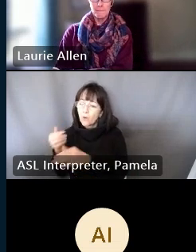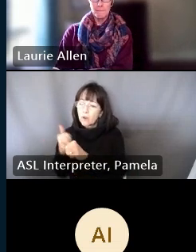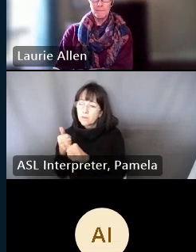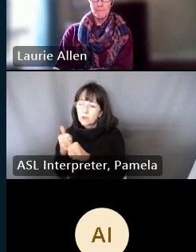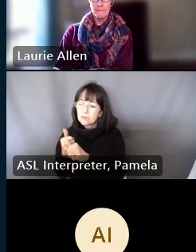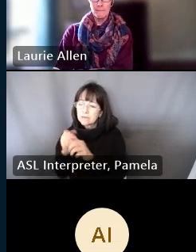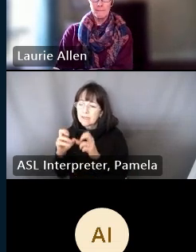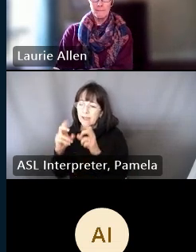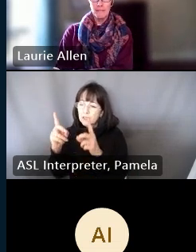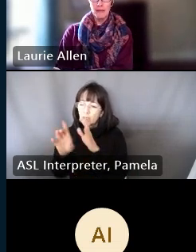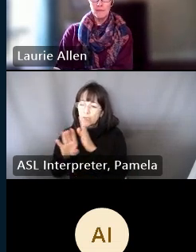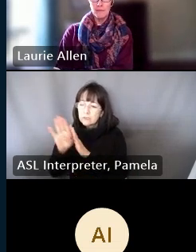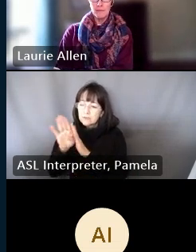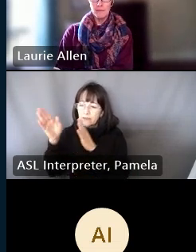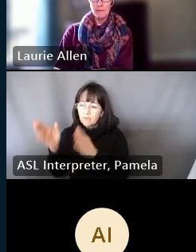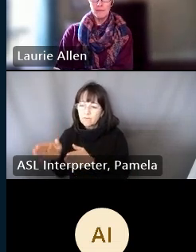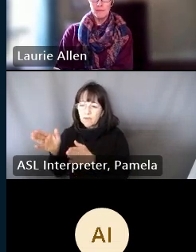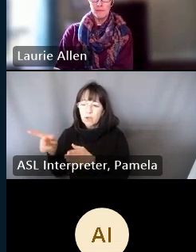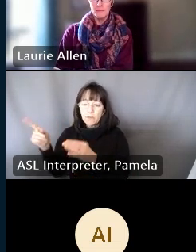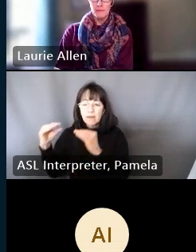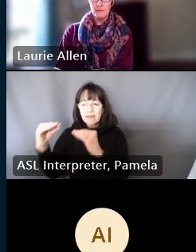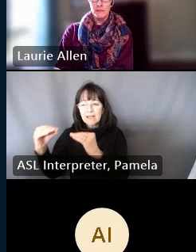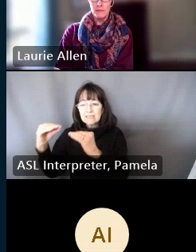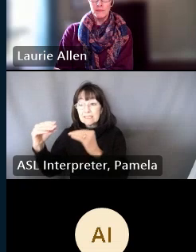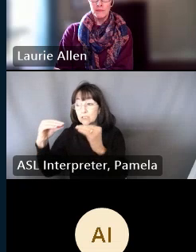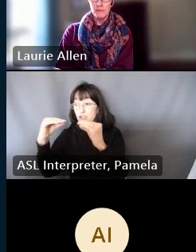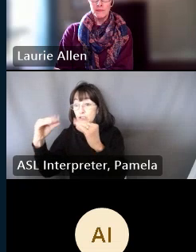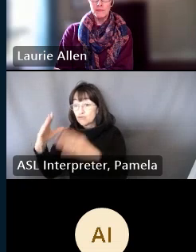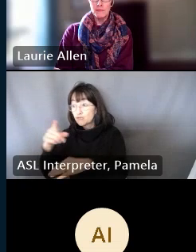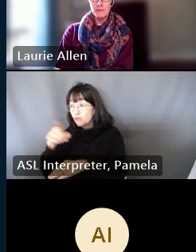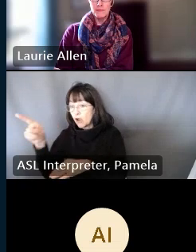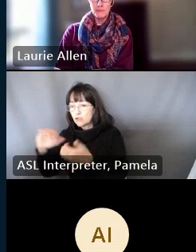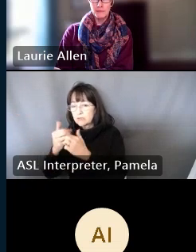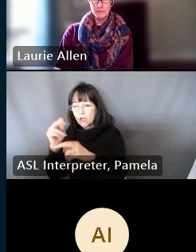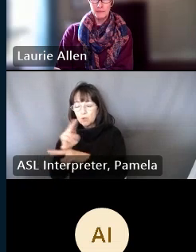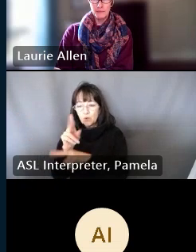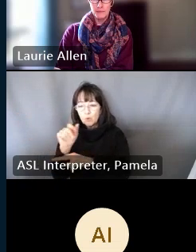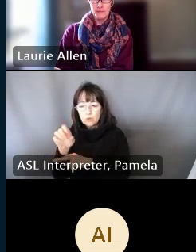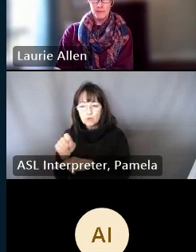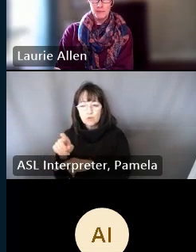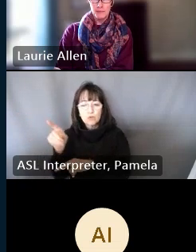and they teach instructors how to use the tools and they’re referencing things that you've discussed, like cues for practicing